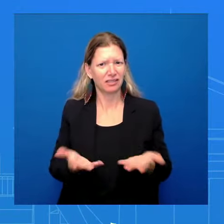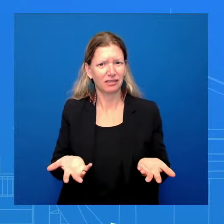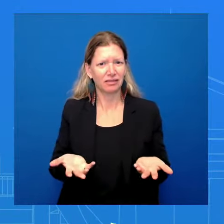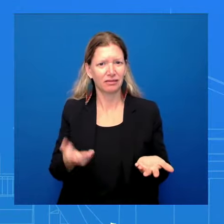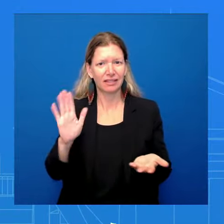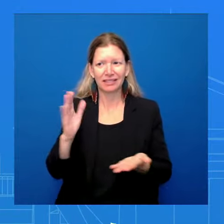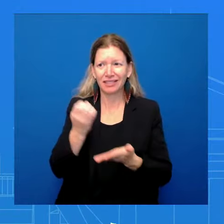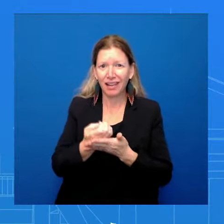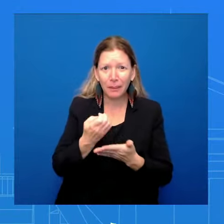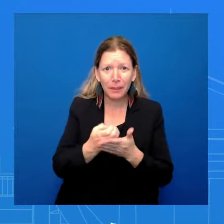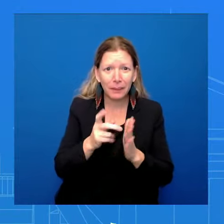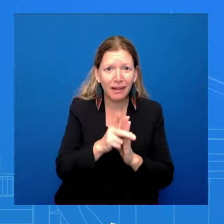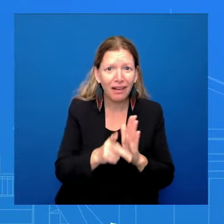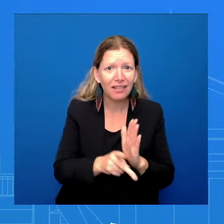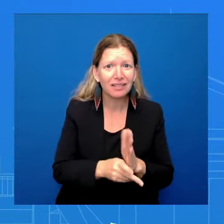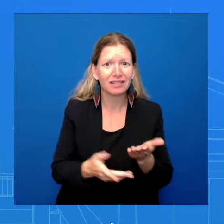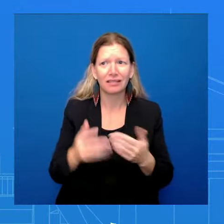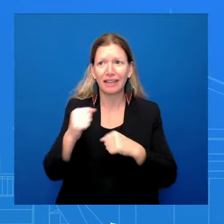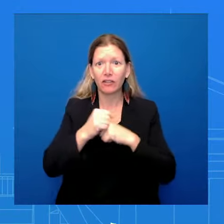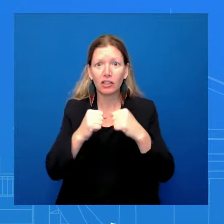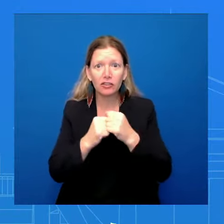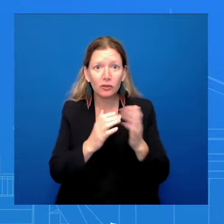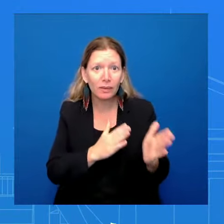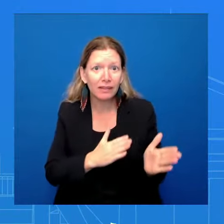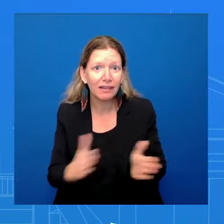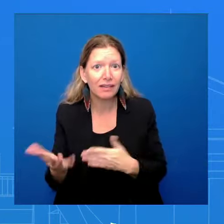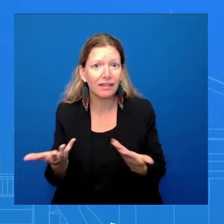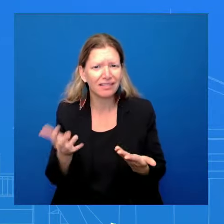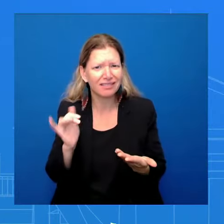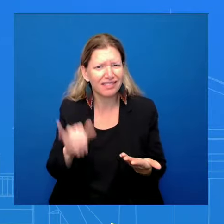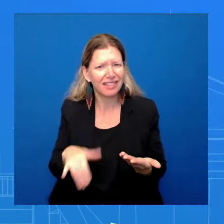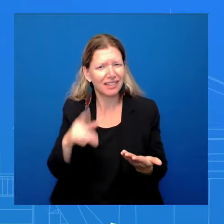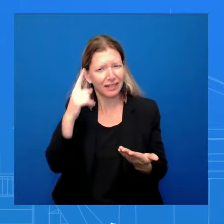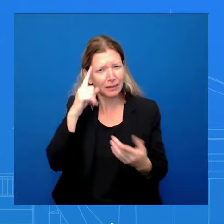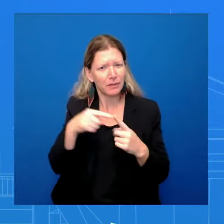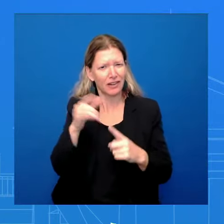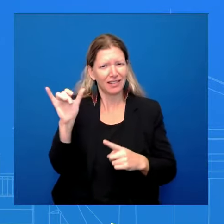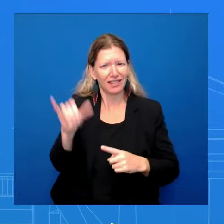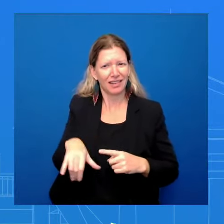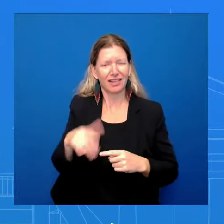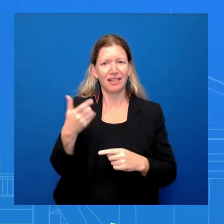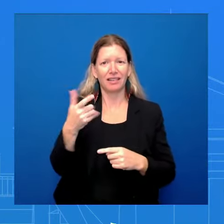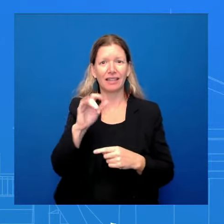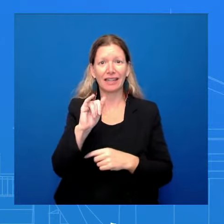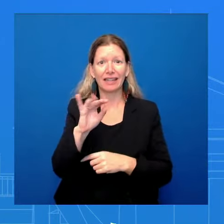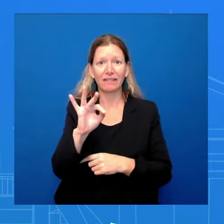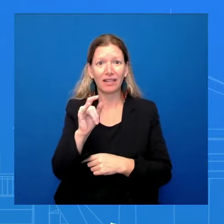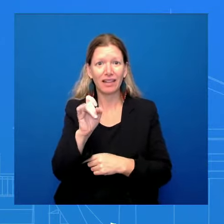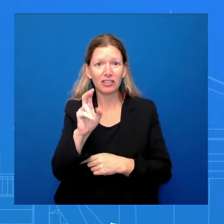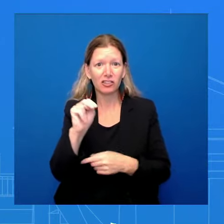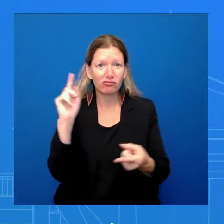whether it's EV, you know, fighting climate crisis; whether it's lowering drug costs, because now Medicare is able to fight Big Pharma.